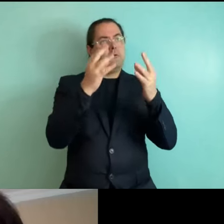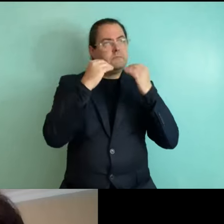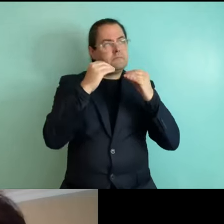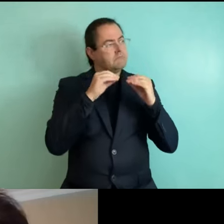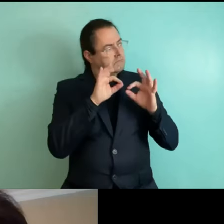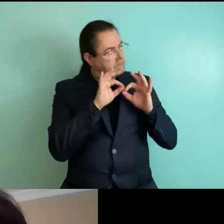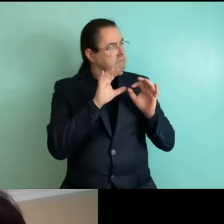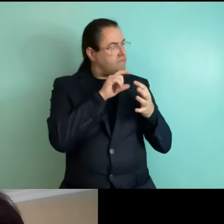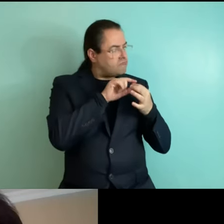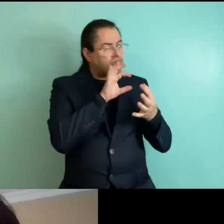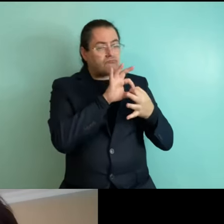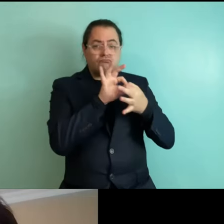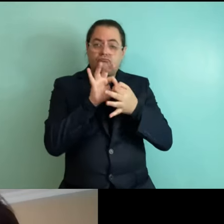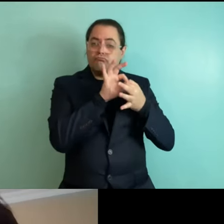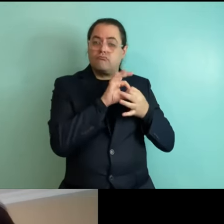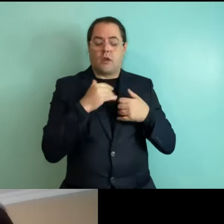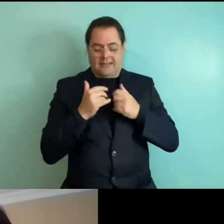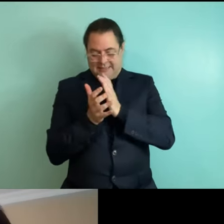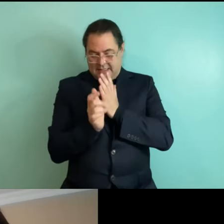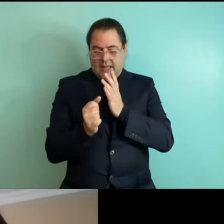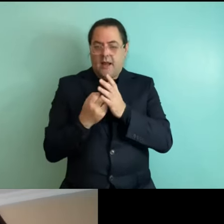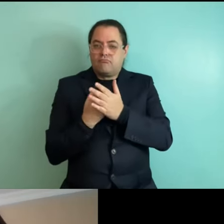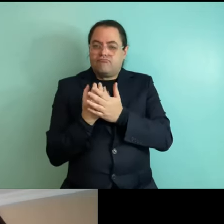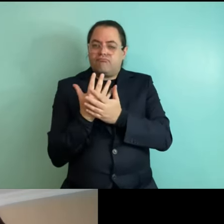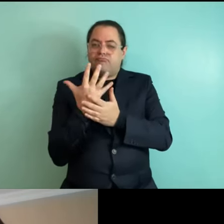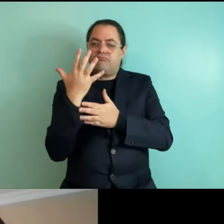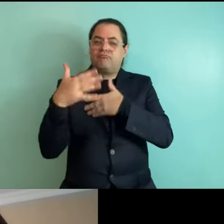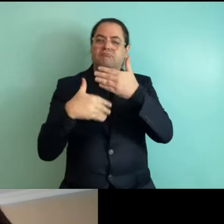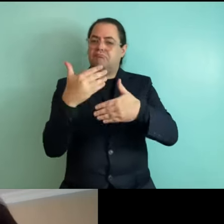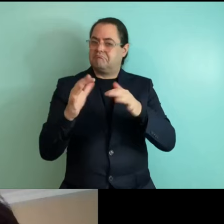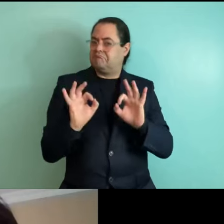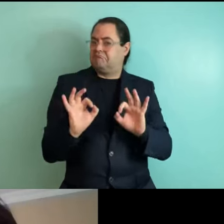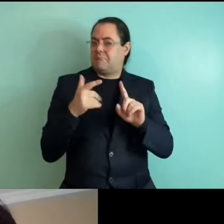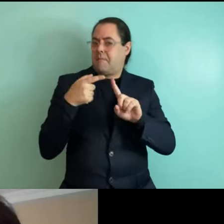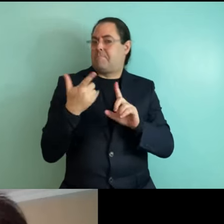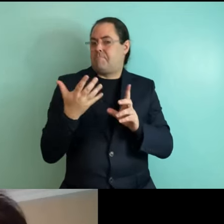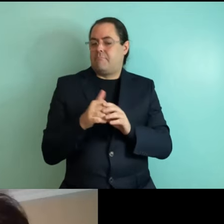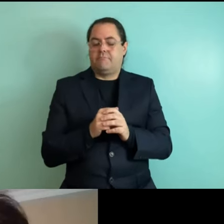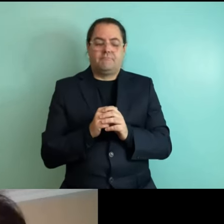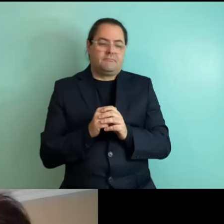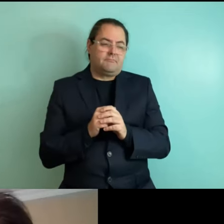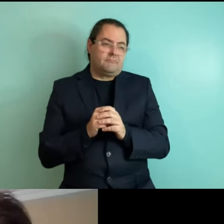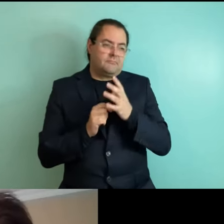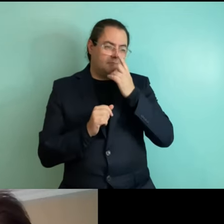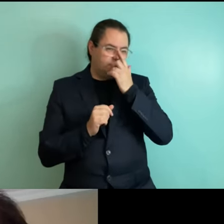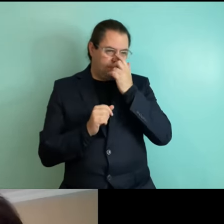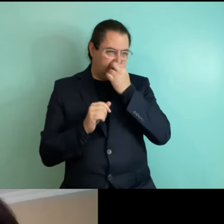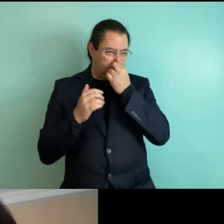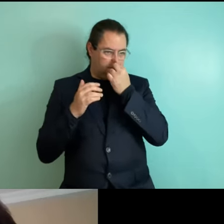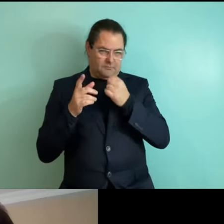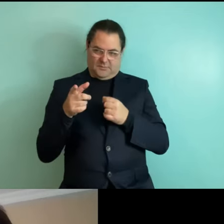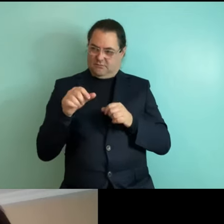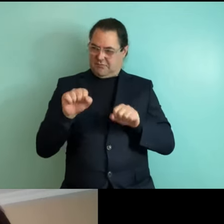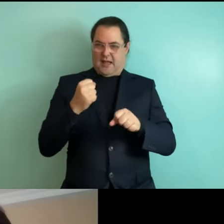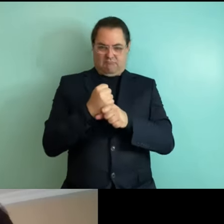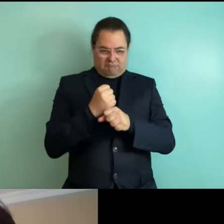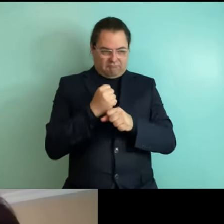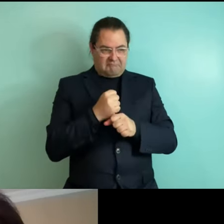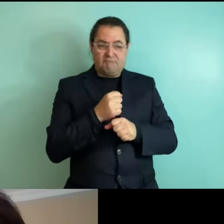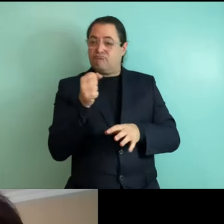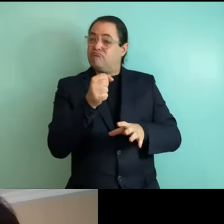dwell on the Phillies I convenience surely legit from su for Caprice, even we also met